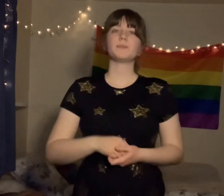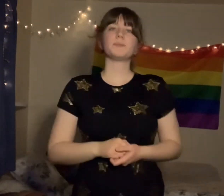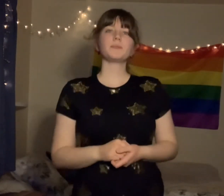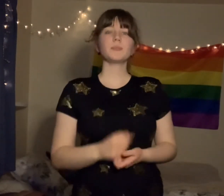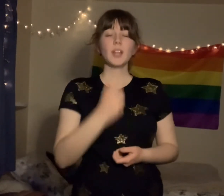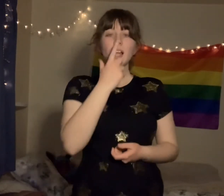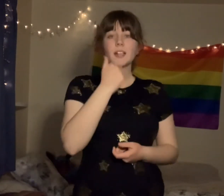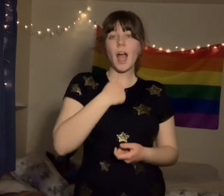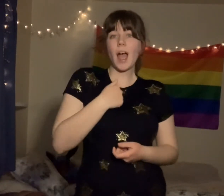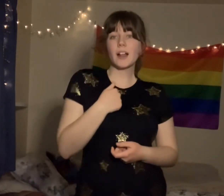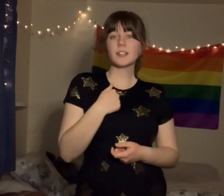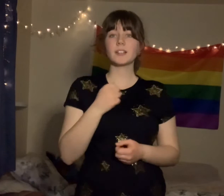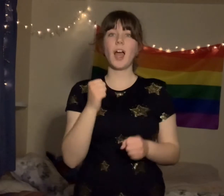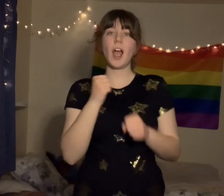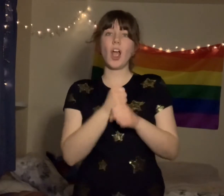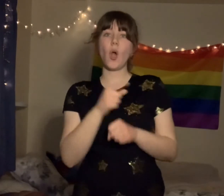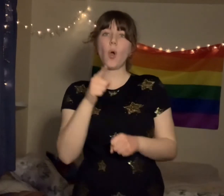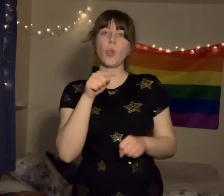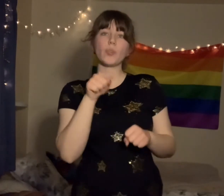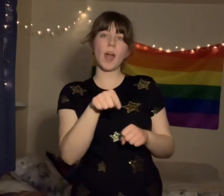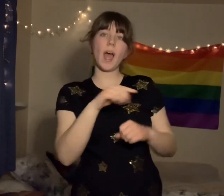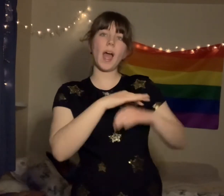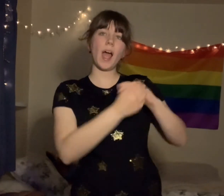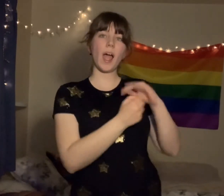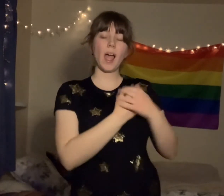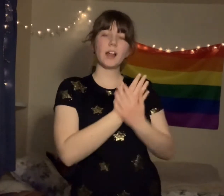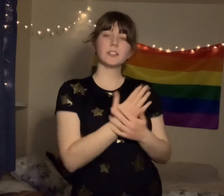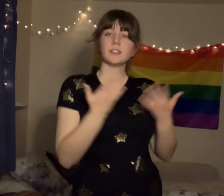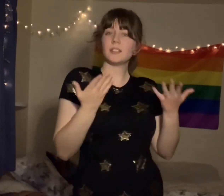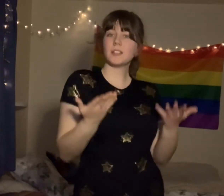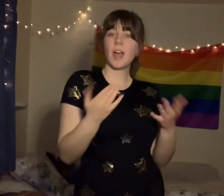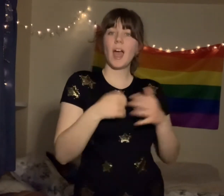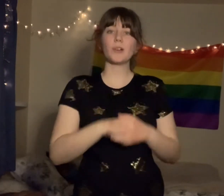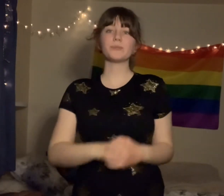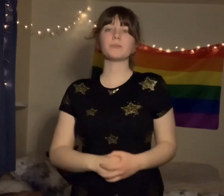Can I hold that hand now?